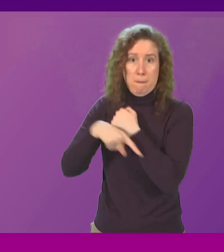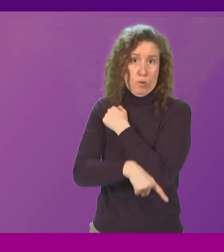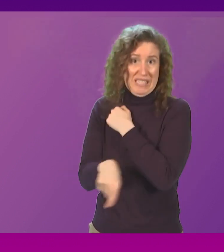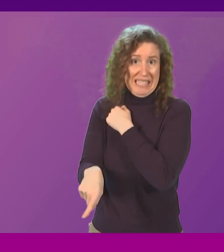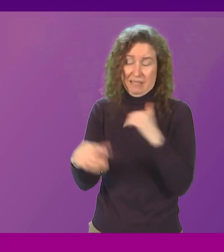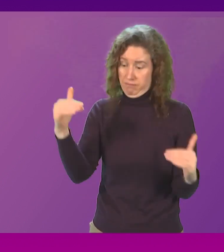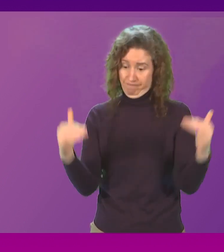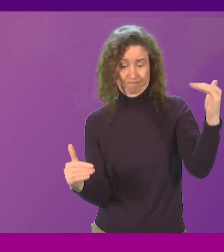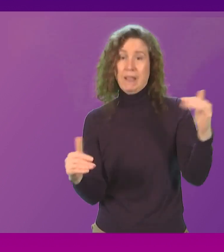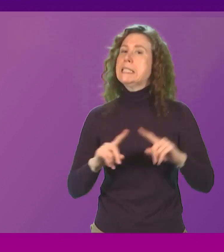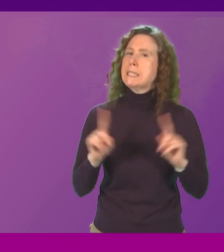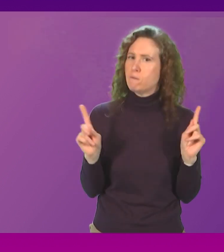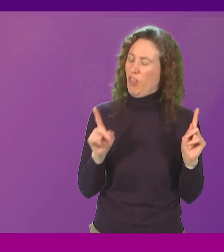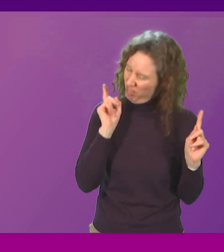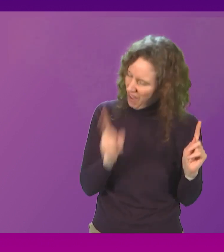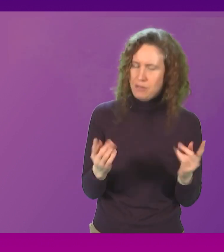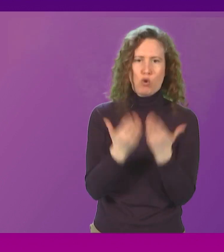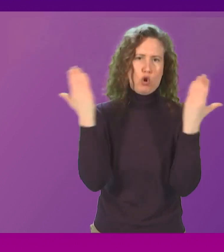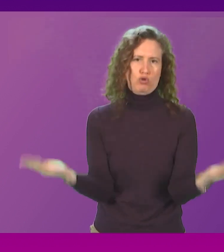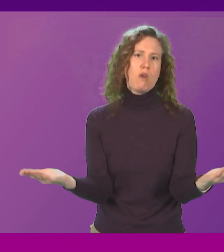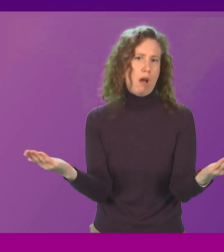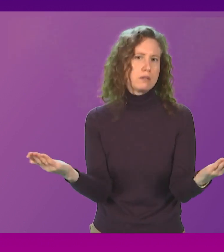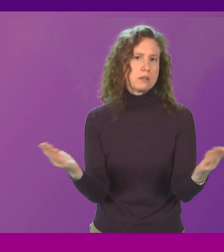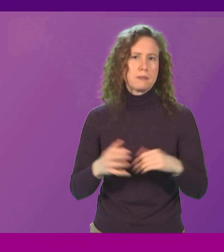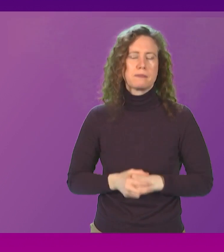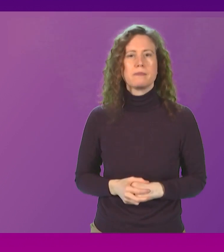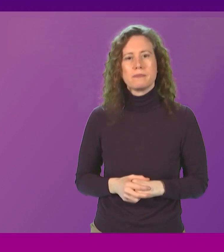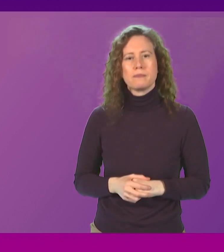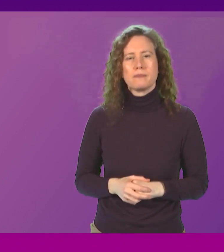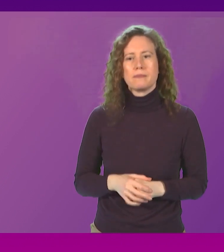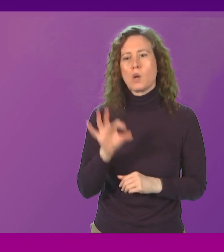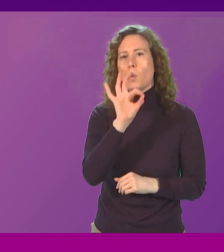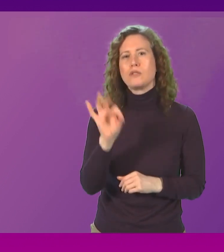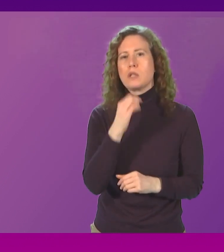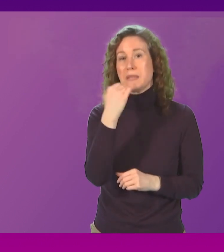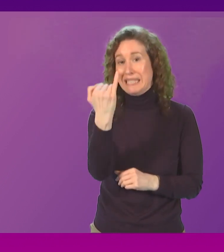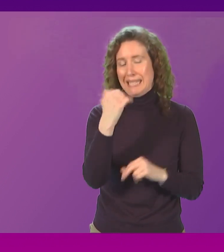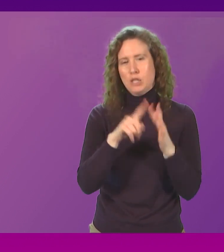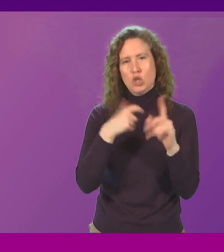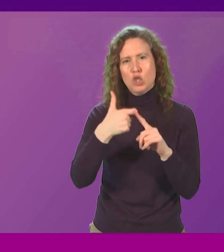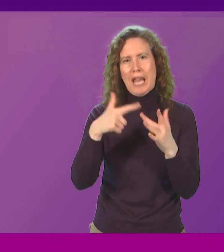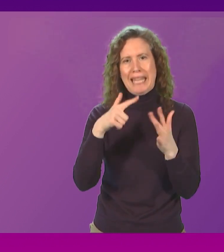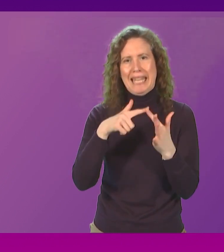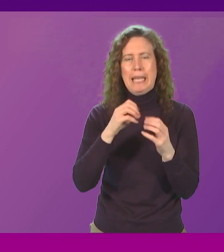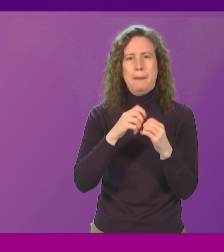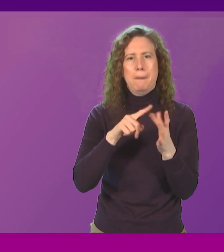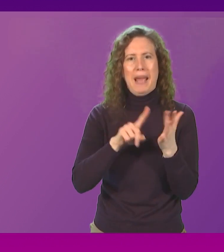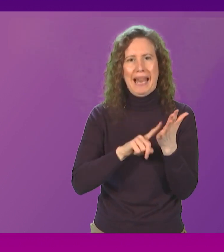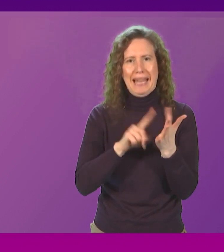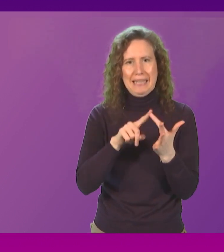That is the difference—that is the contrast.